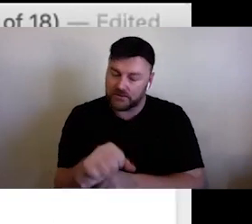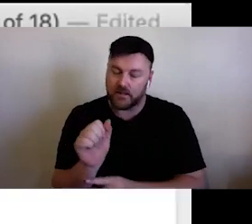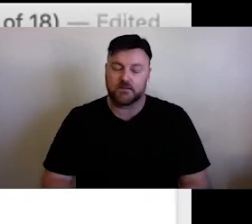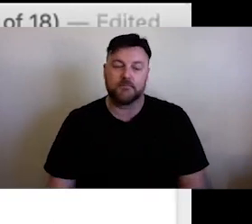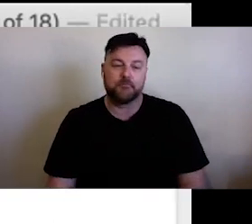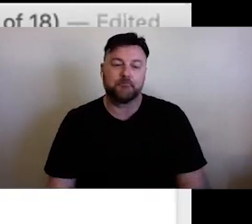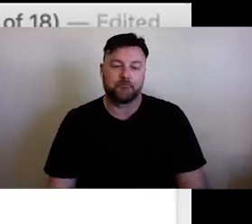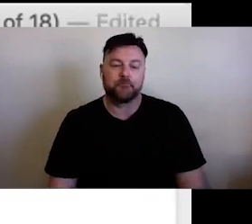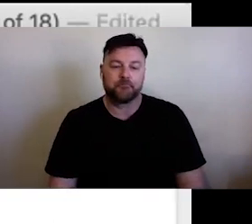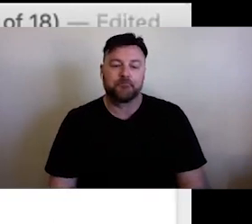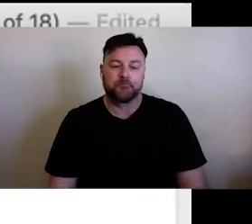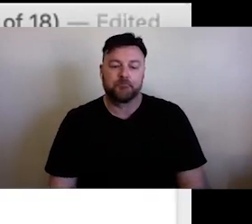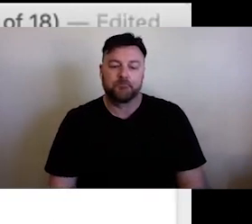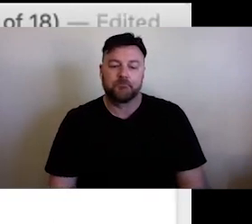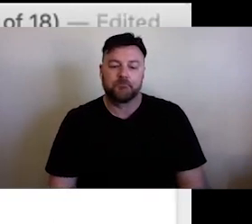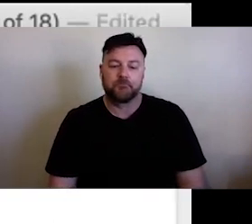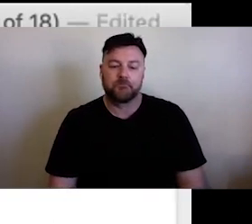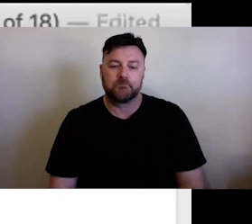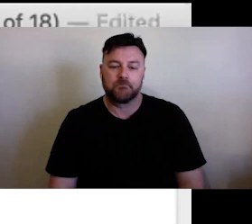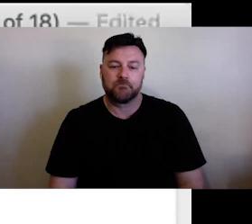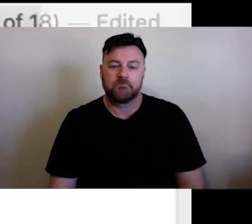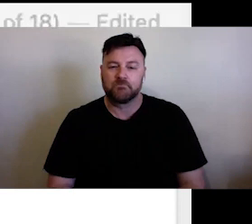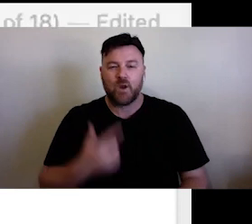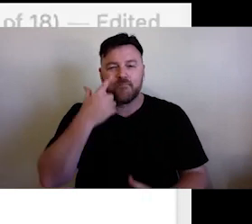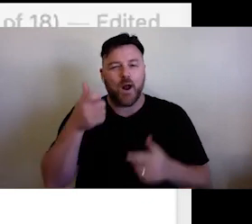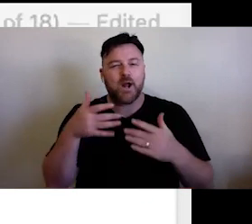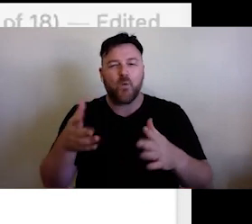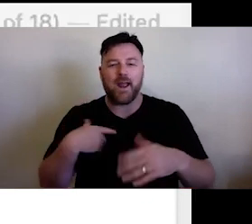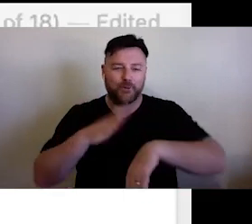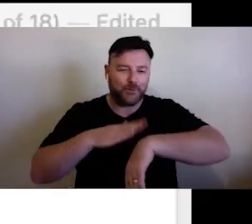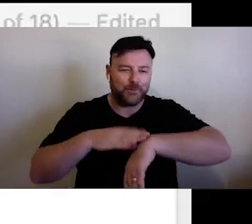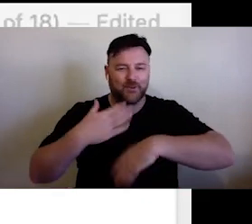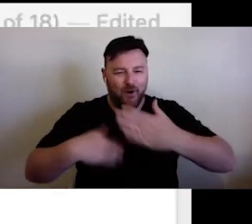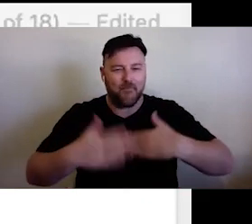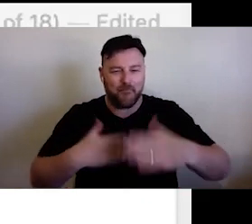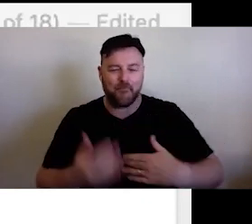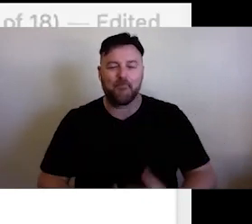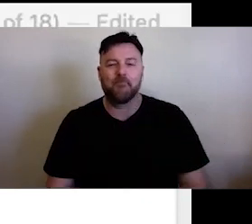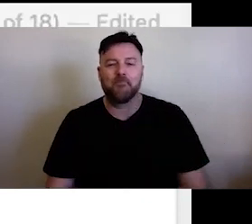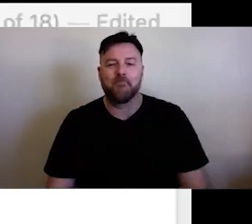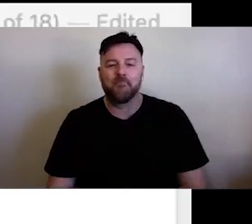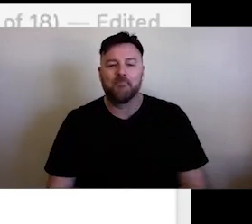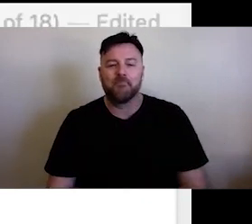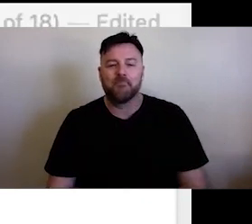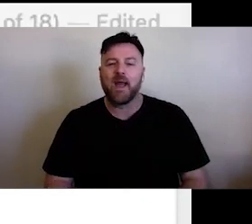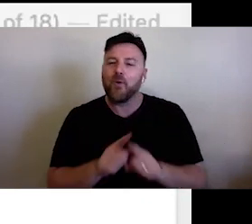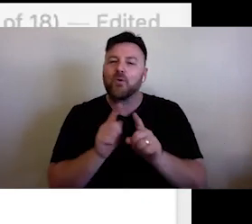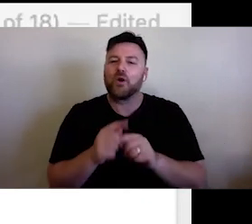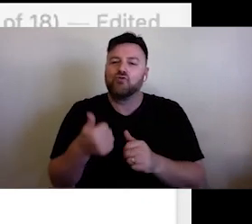interesting that it's not just about watching, is it? Yes, watching is